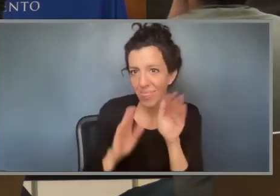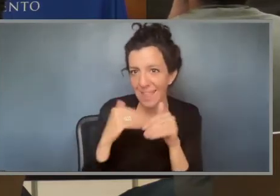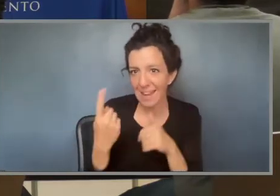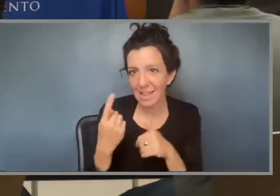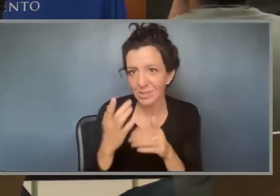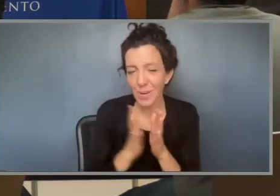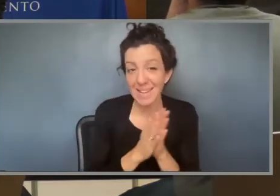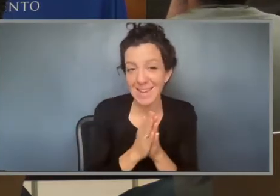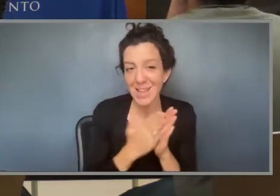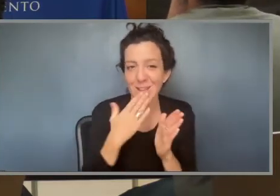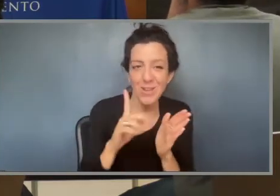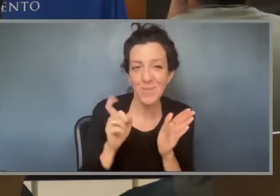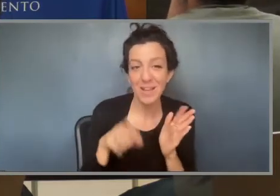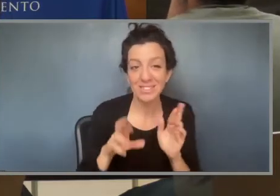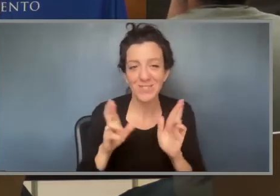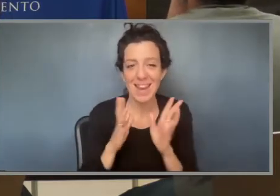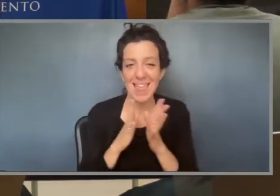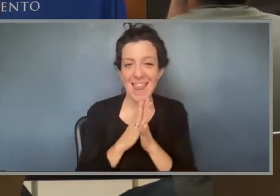Who I could have a good, so this is this one is a good question.